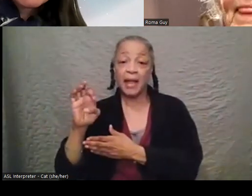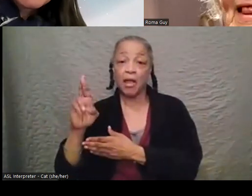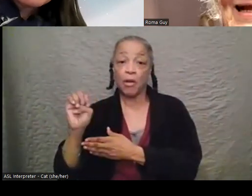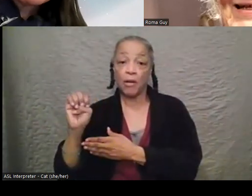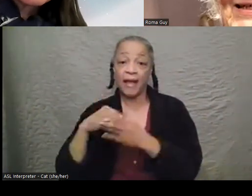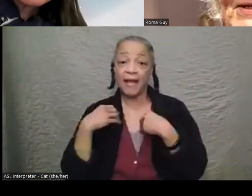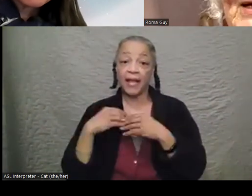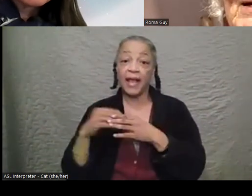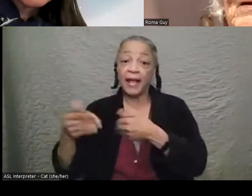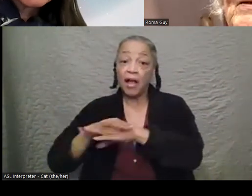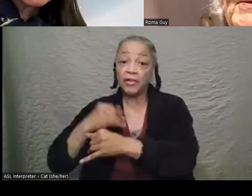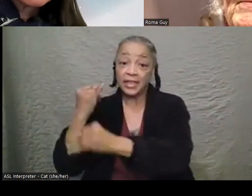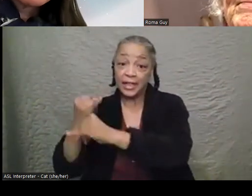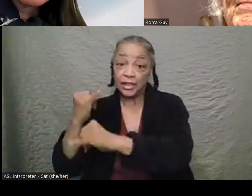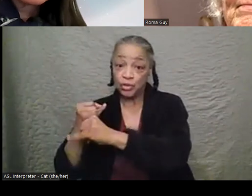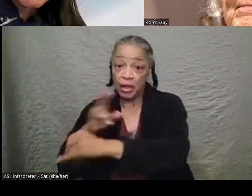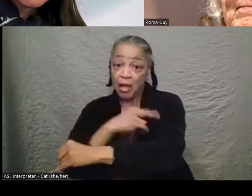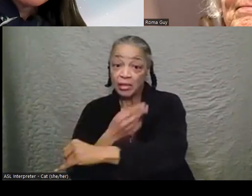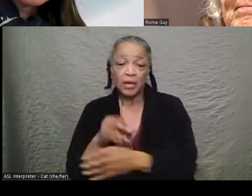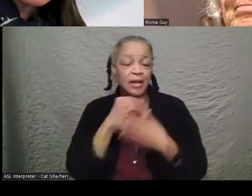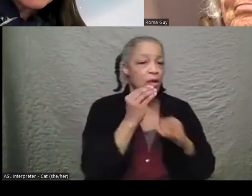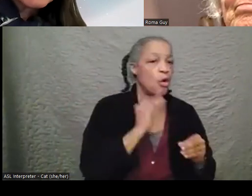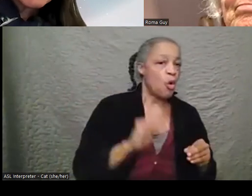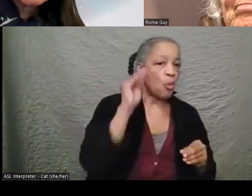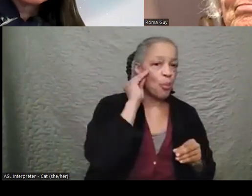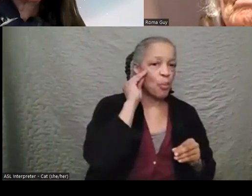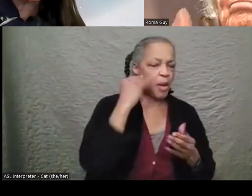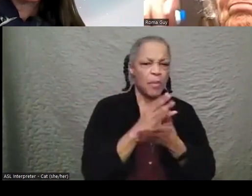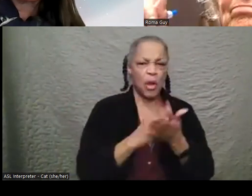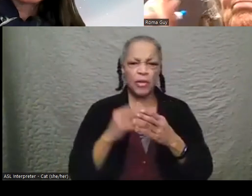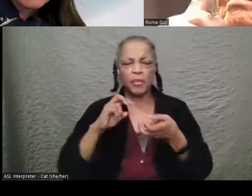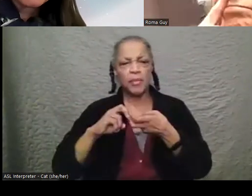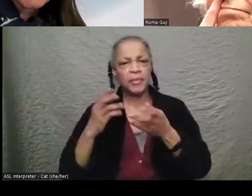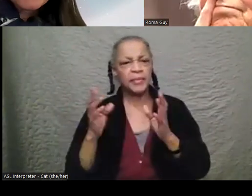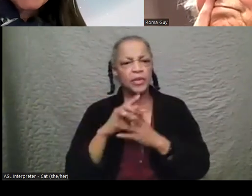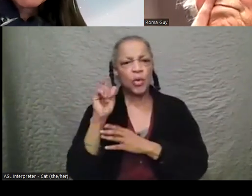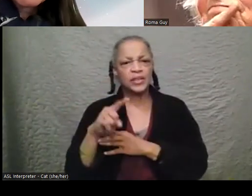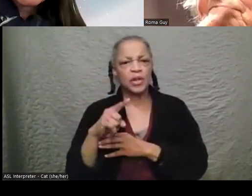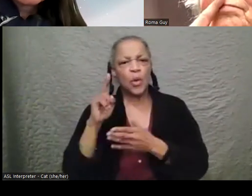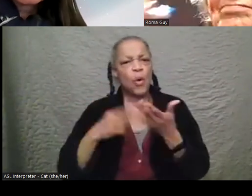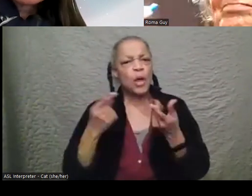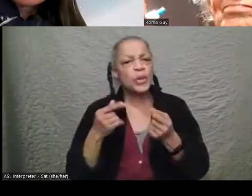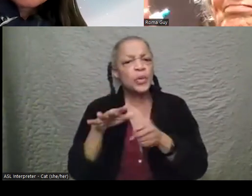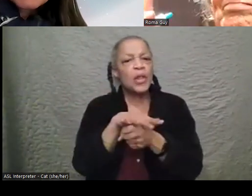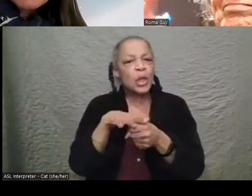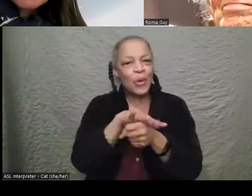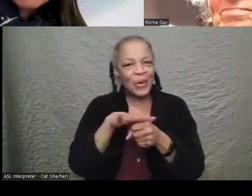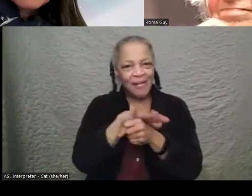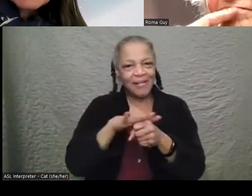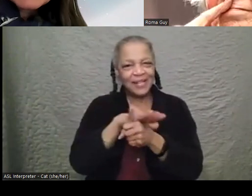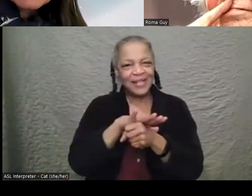I think the question here is what are things that we can do on the local level ? Related